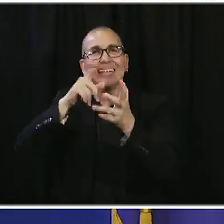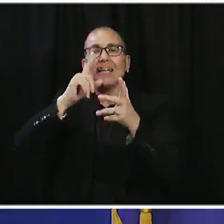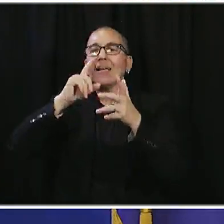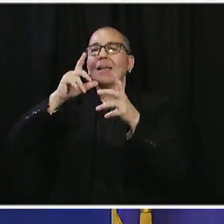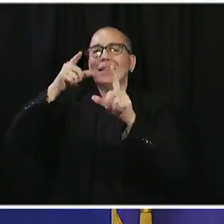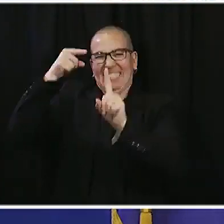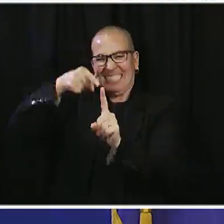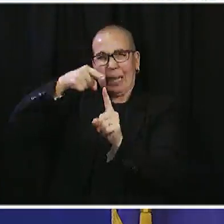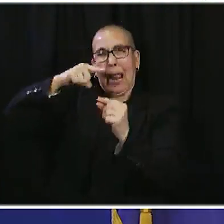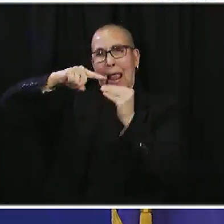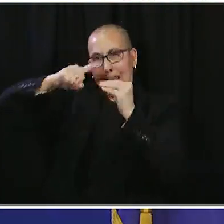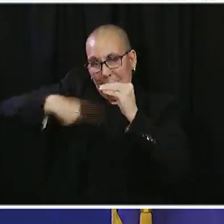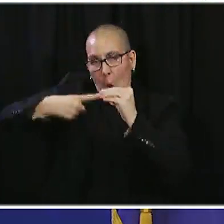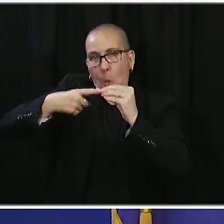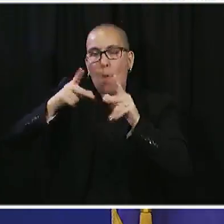CONCENTRATION OF PEOPLE, THE LENGTH OF TIME THEY'RE TOGETHER,